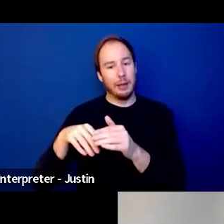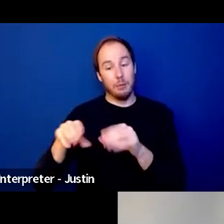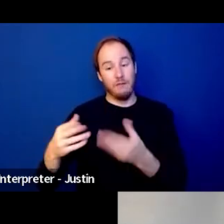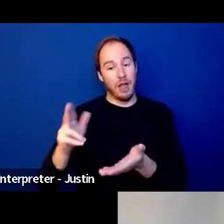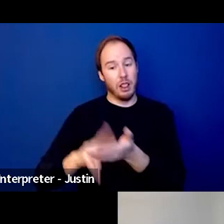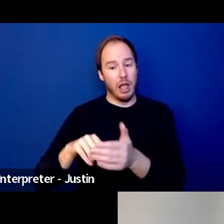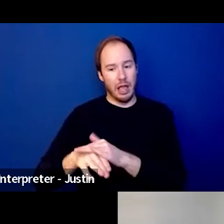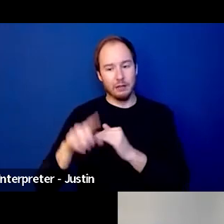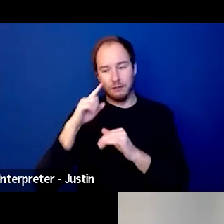that would even be a start.